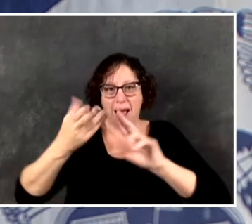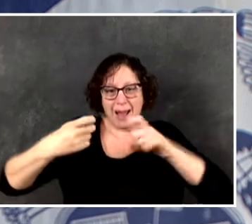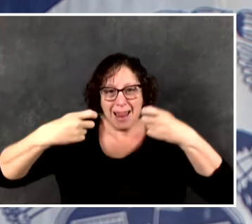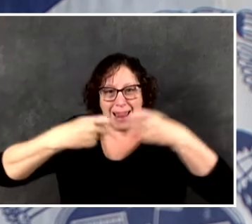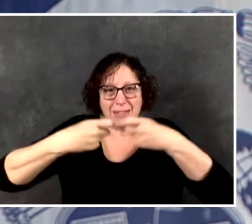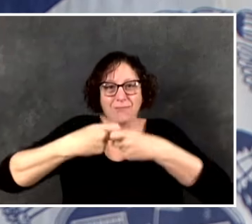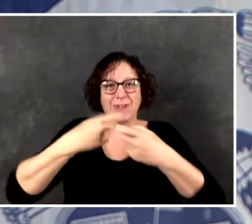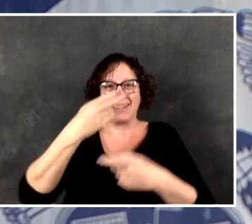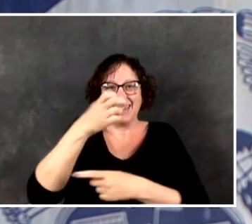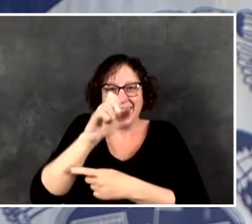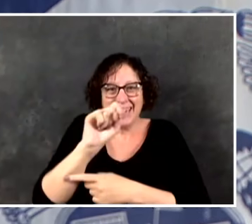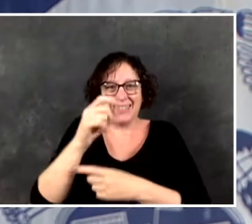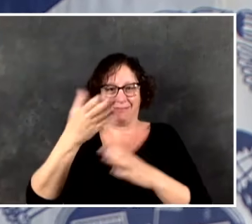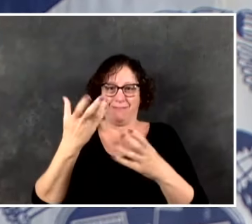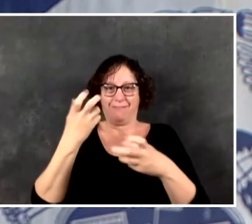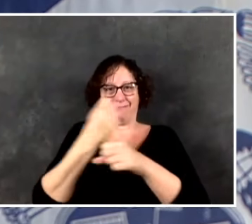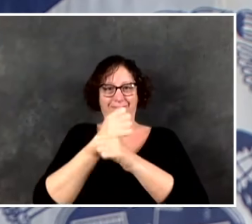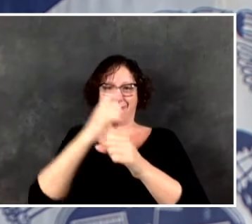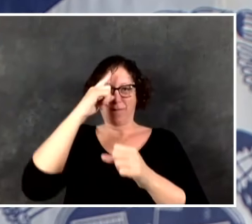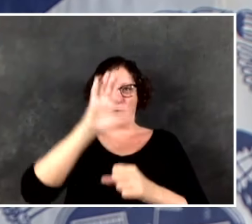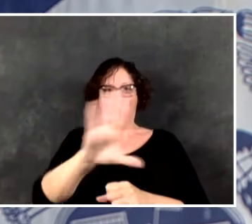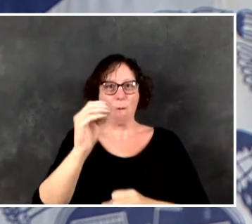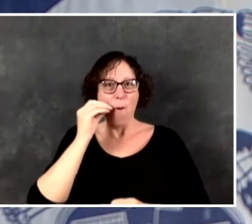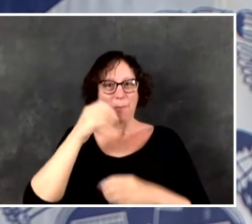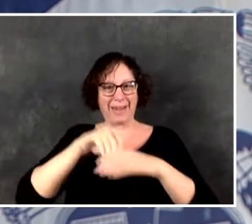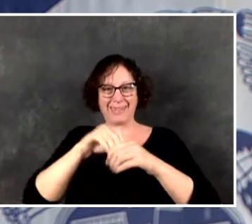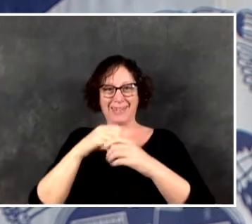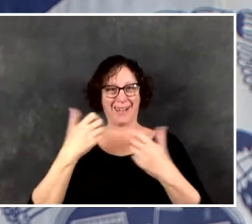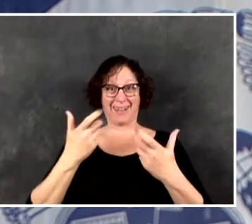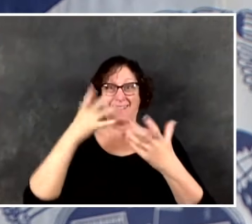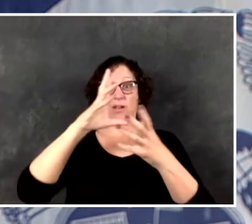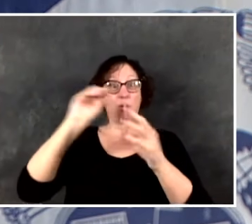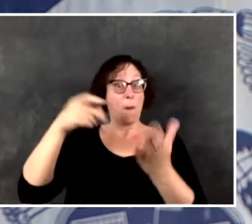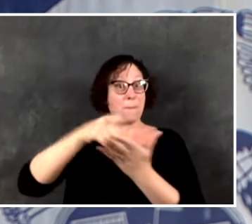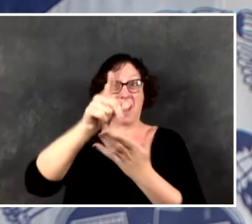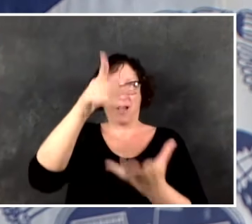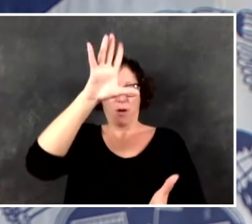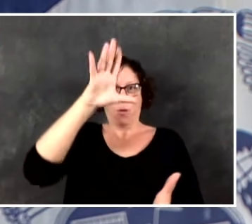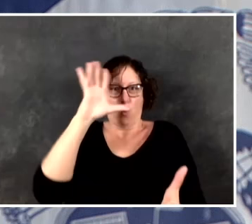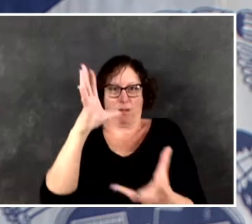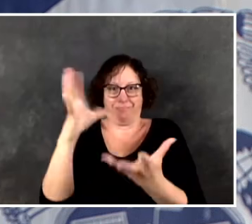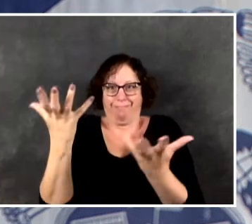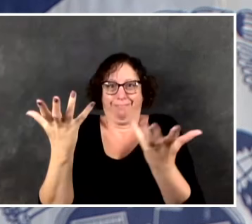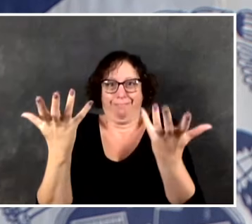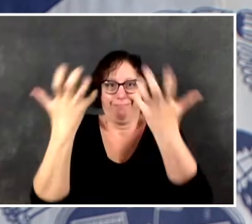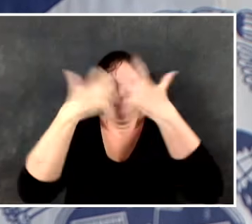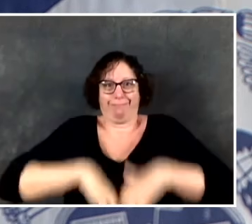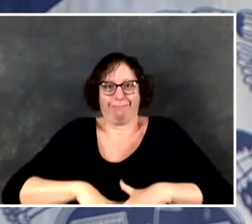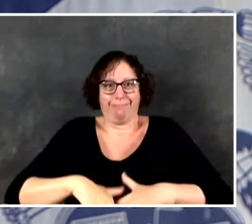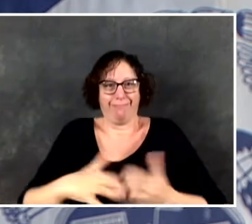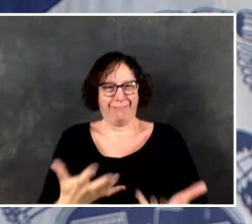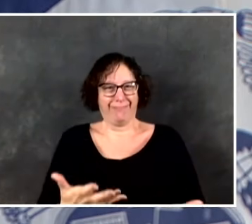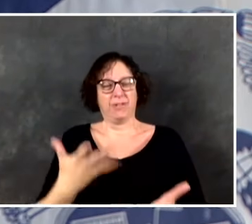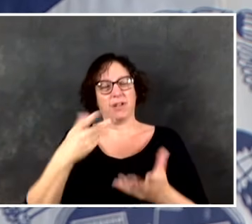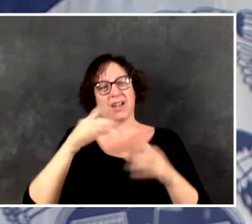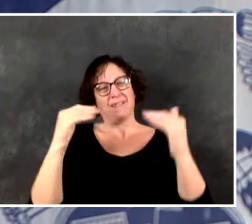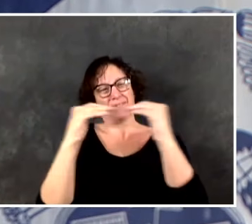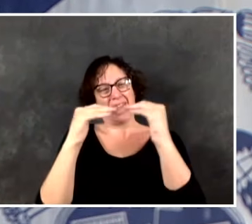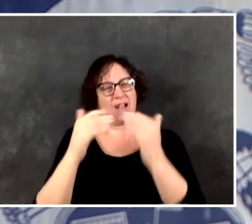MY FIRST CONCERN IS FOROR WKING PEOPLE AND TENANTS BUT I WANT TO MAKE SURE THEIR BUILDINGS ARE RUNNING SO THEY'RE GETTING WH ATY NEED TO